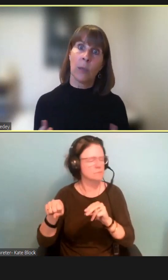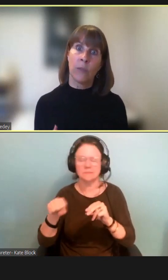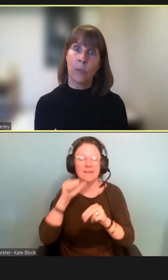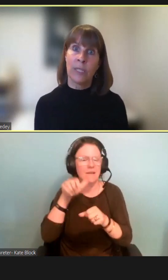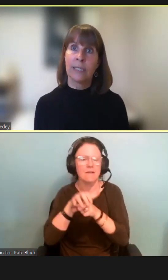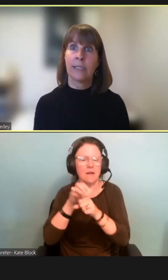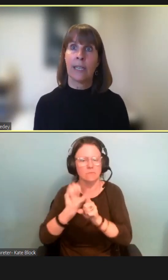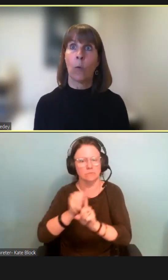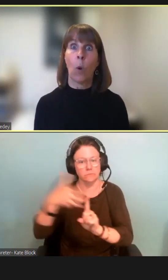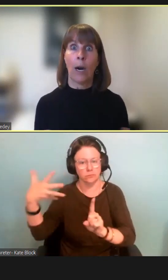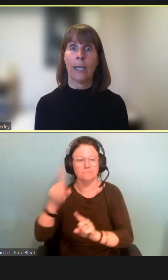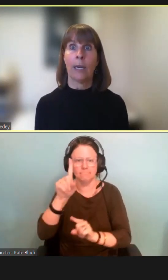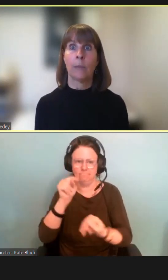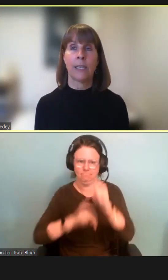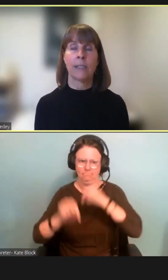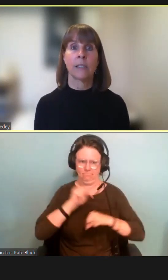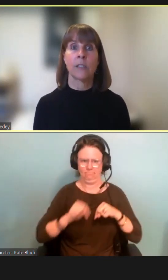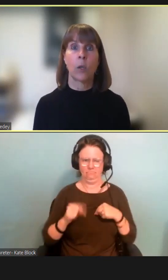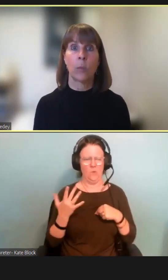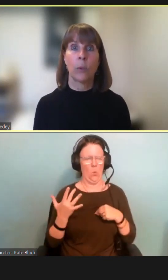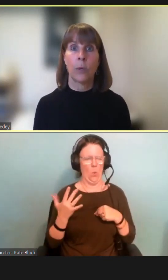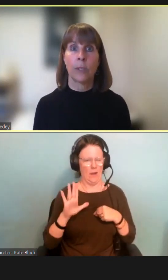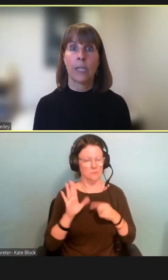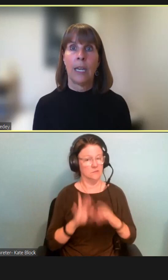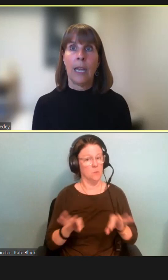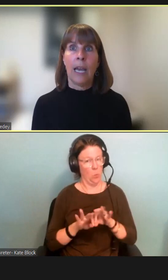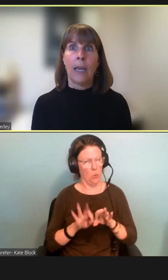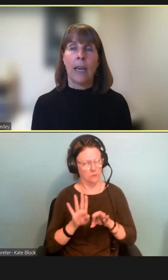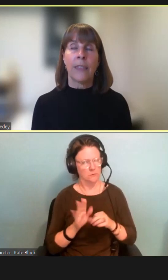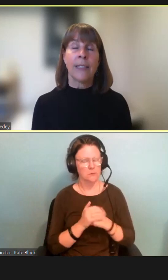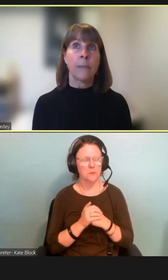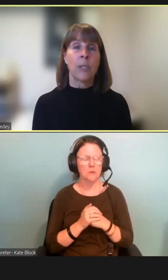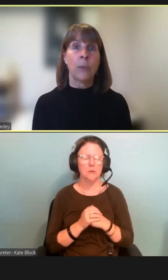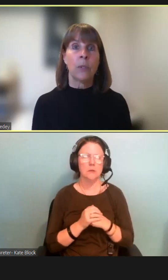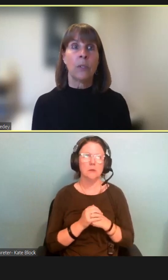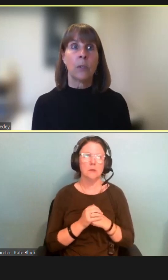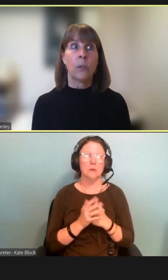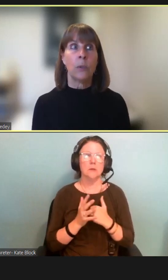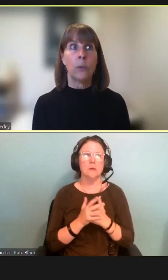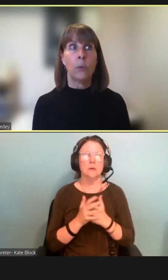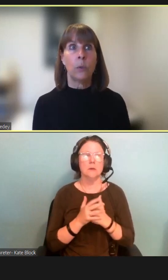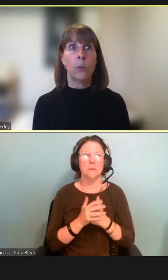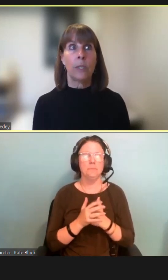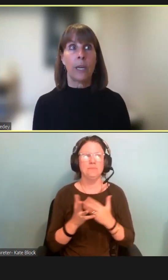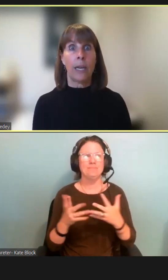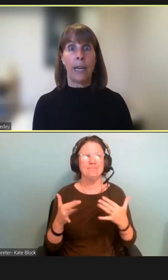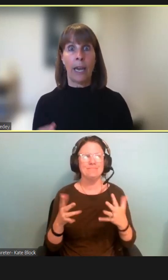minute to say why I'm saying this is so important I think people who have